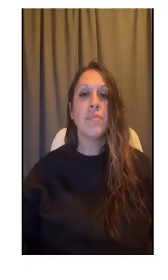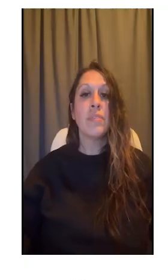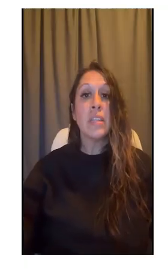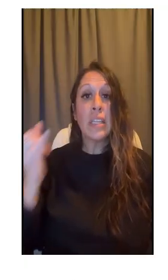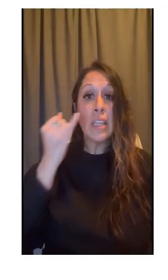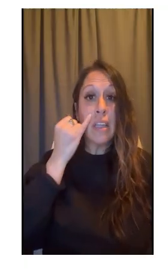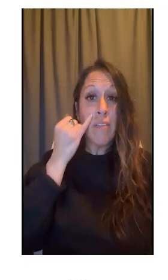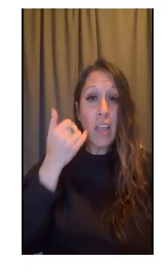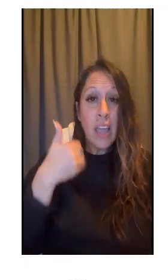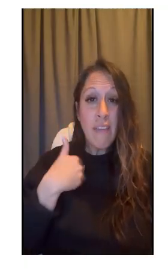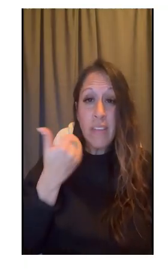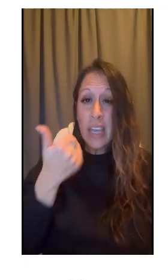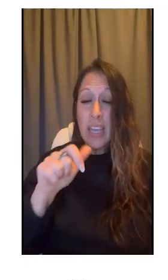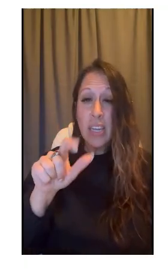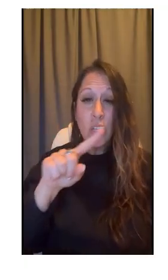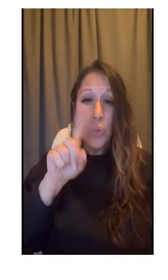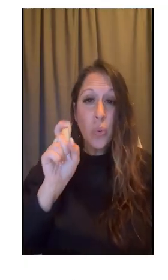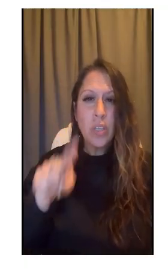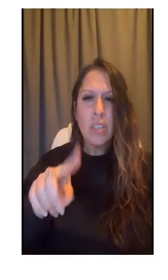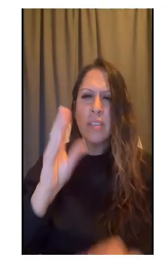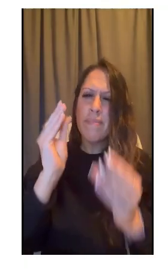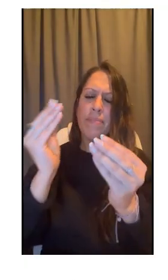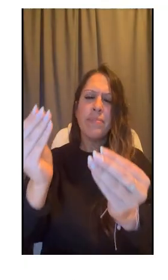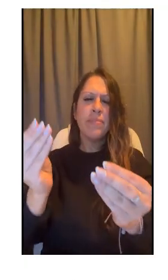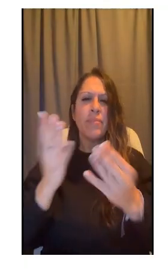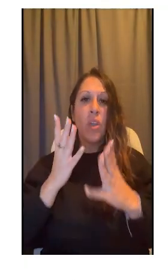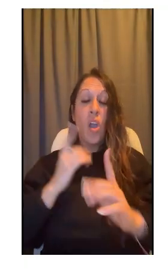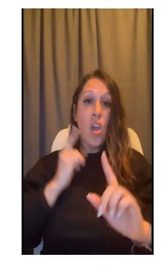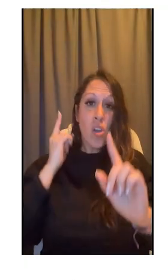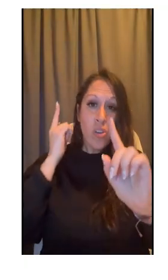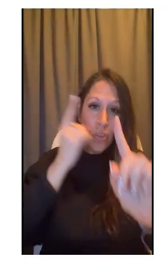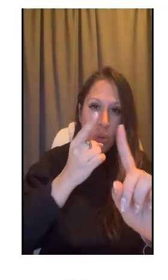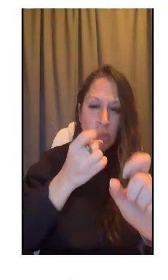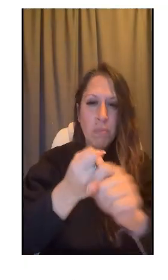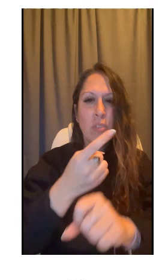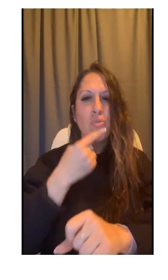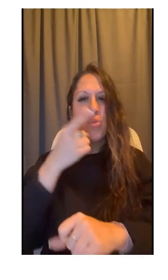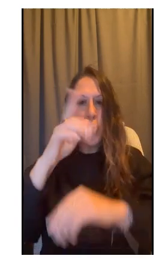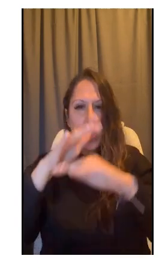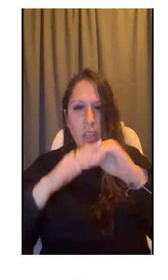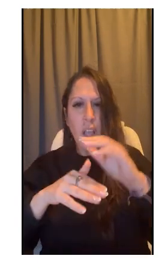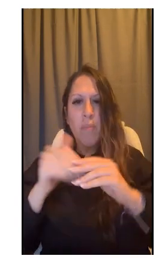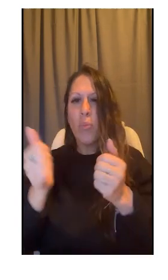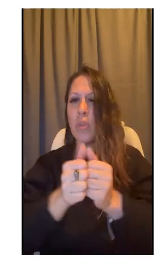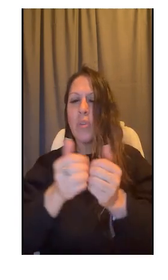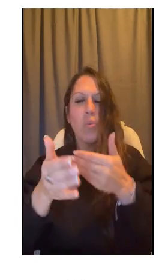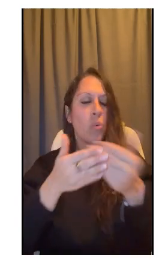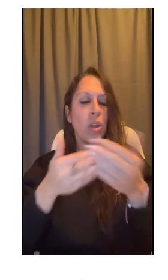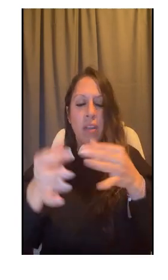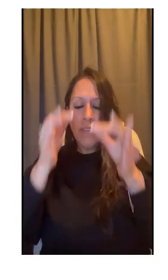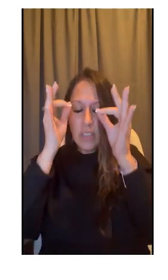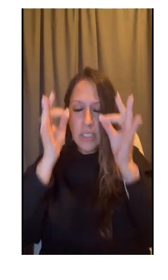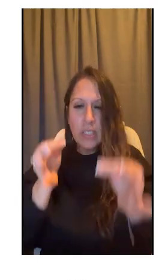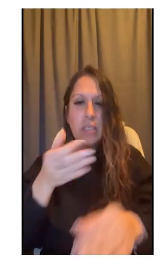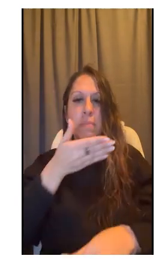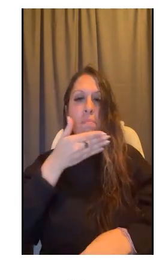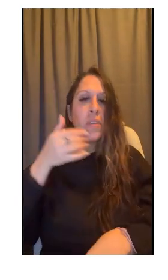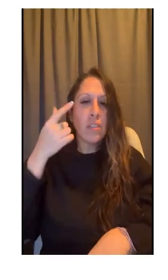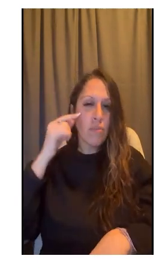If you have any questions, please let us know. Our goal is to make sure that you're comfortable with whatever decision is best for you and your baby.